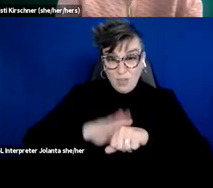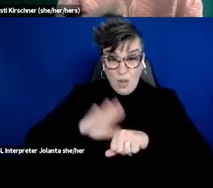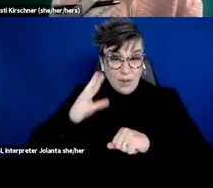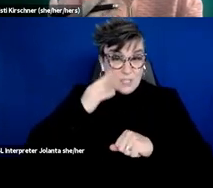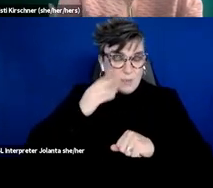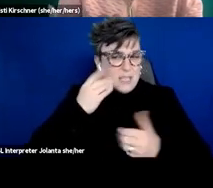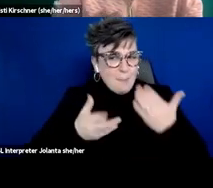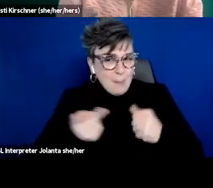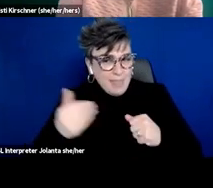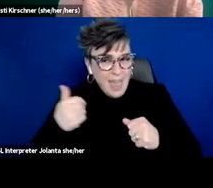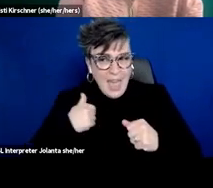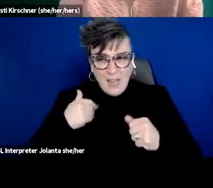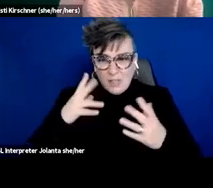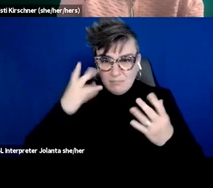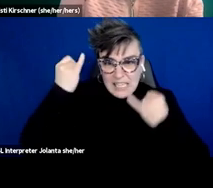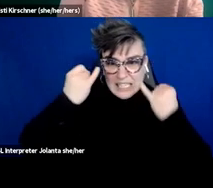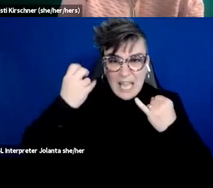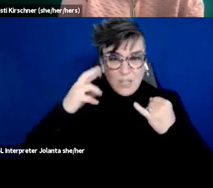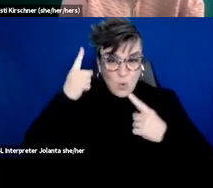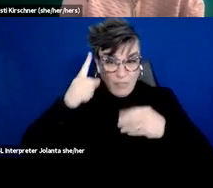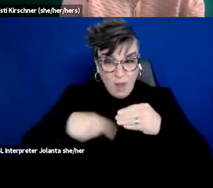some insight or thoughts about that.